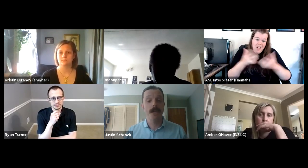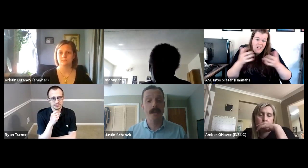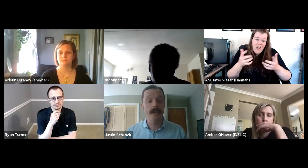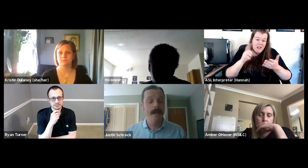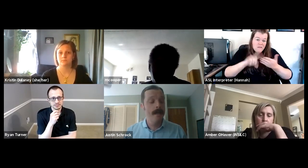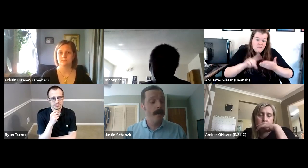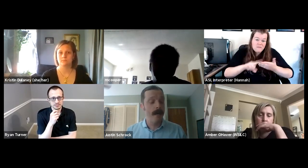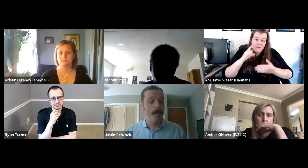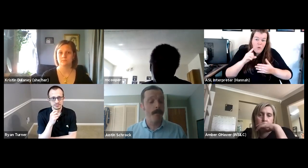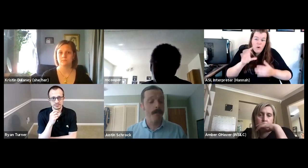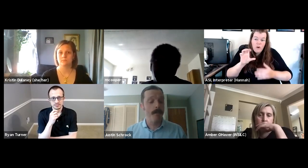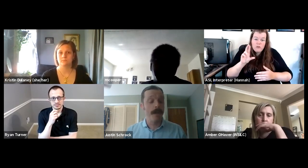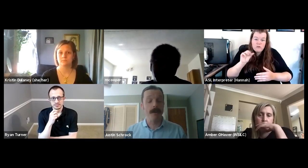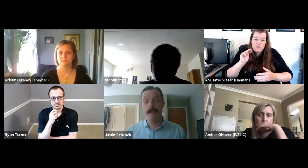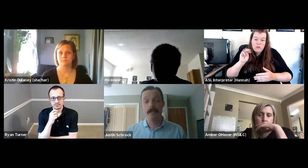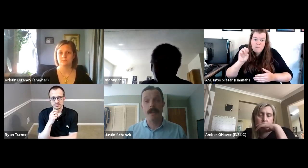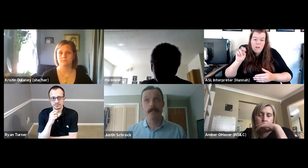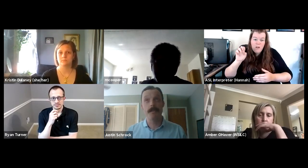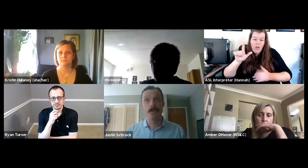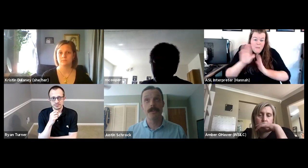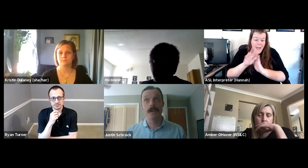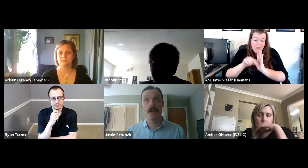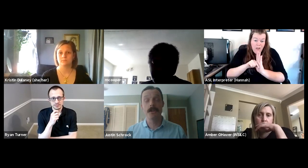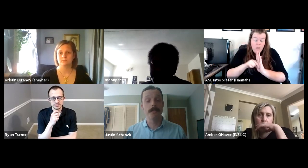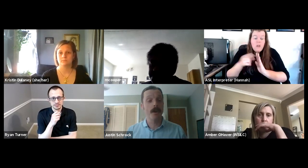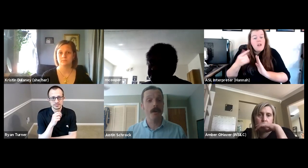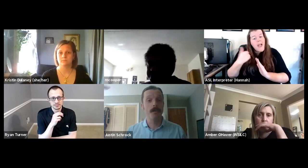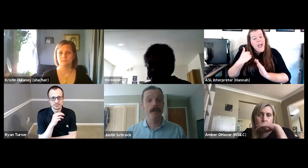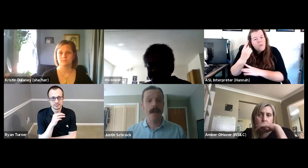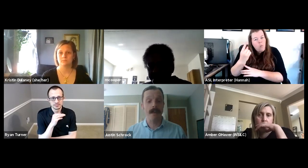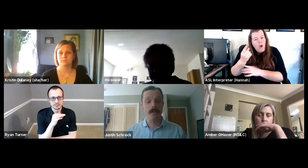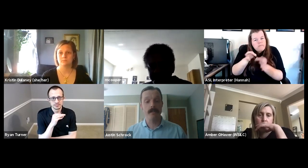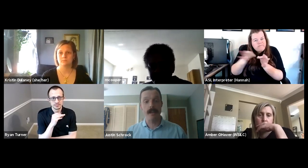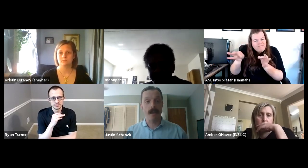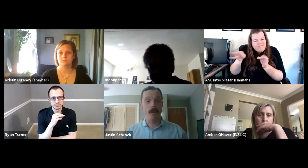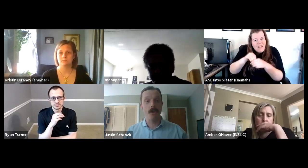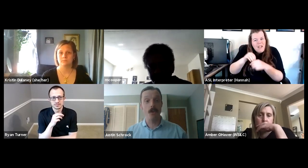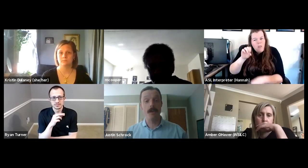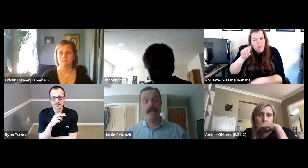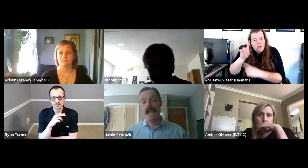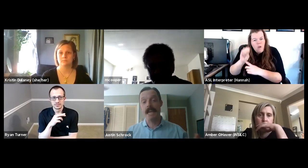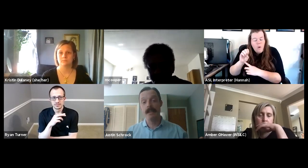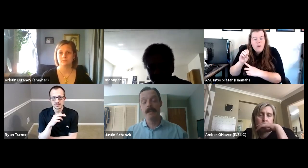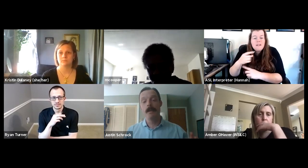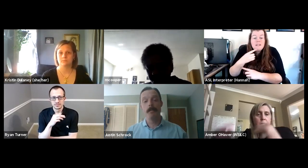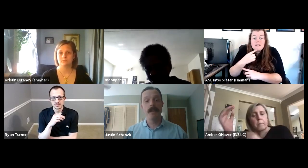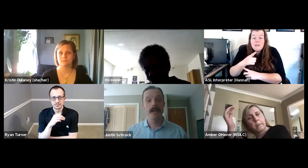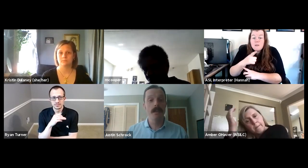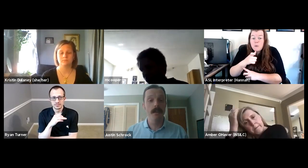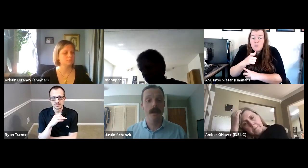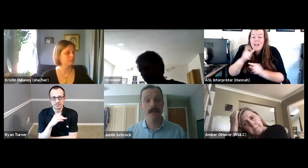check um there is a provision within the guardianship code that lays out who can't be uh